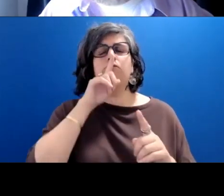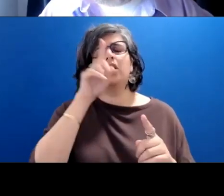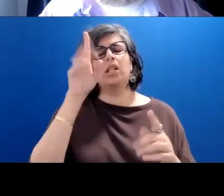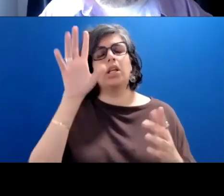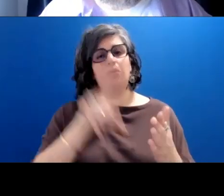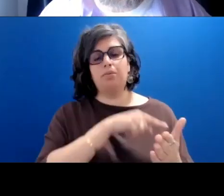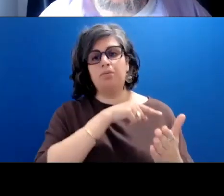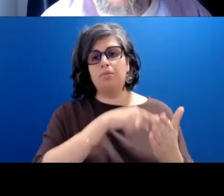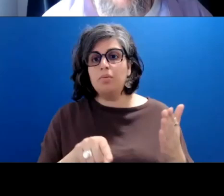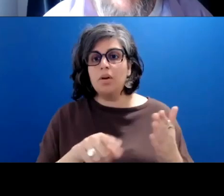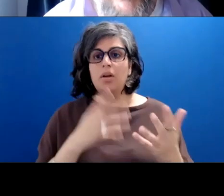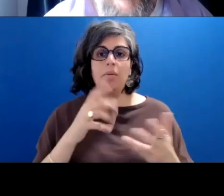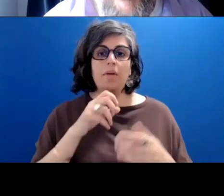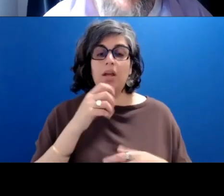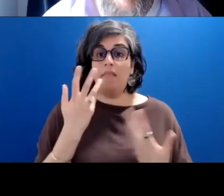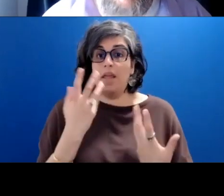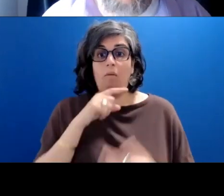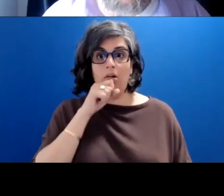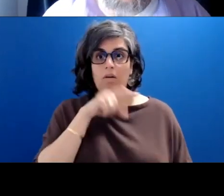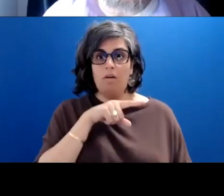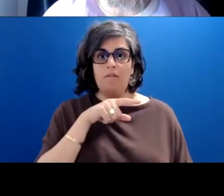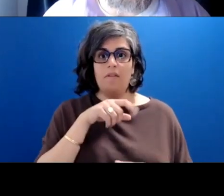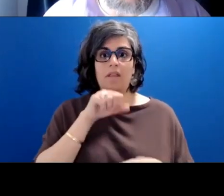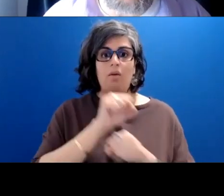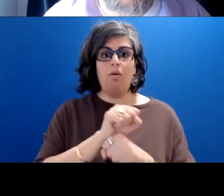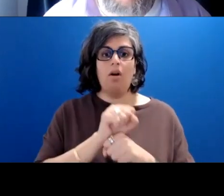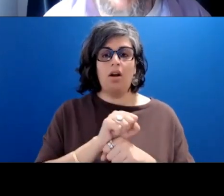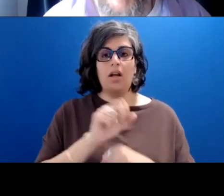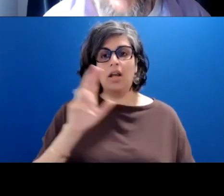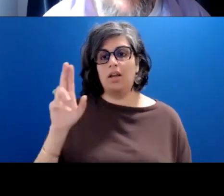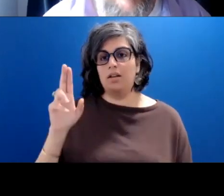They may not wanna disclose that they work in the underground economy as doing sex work